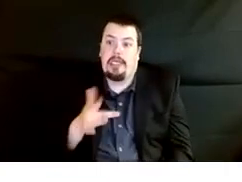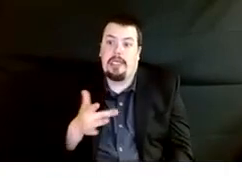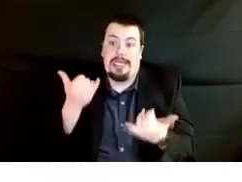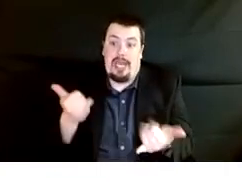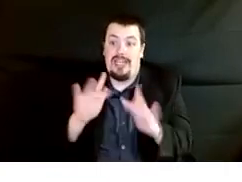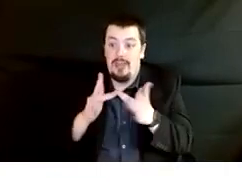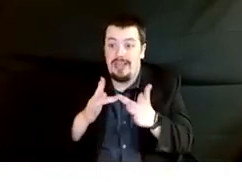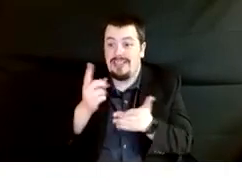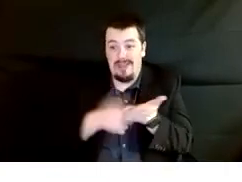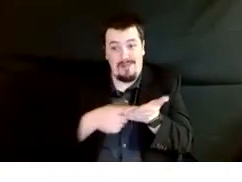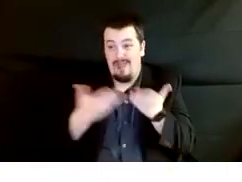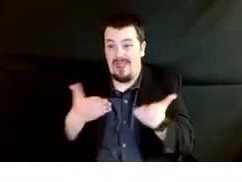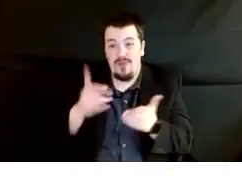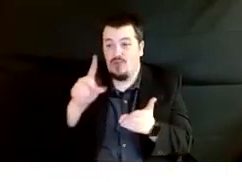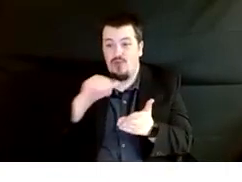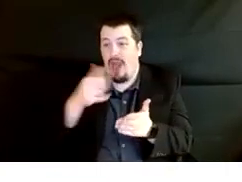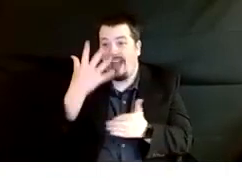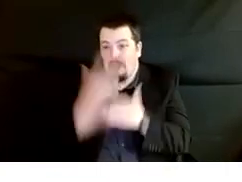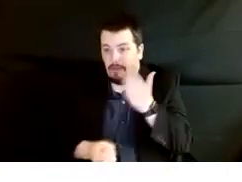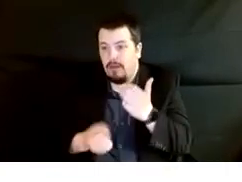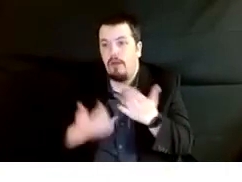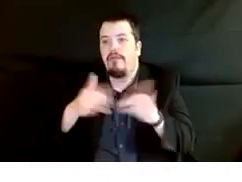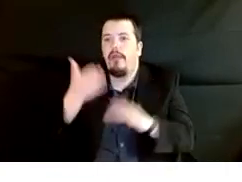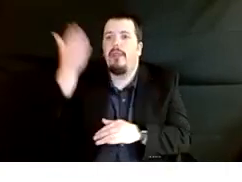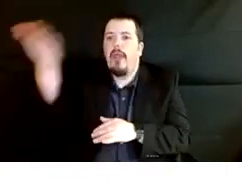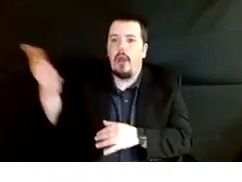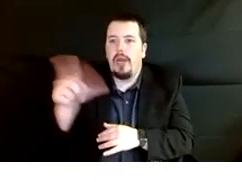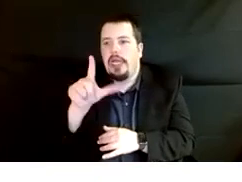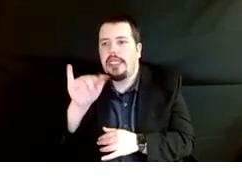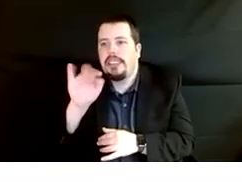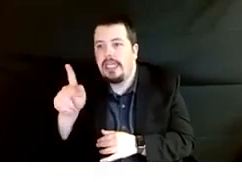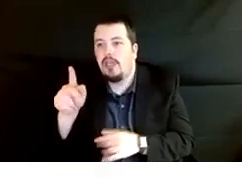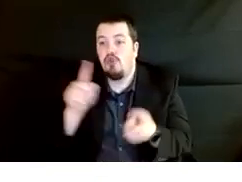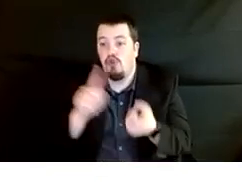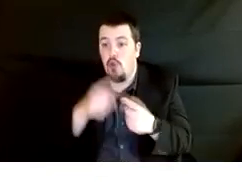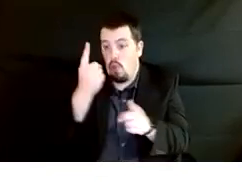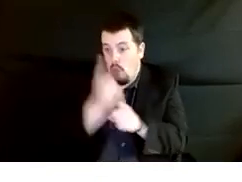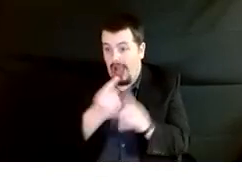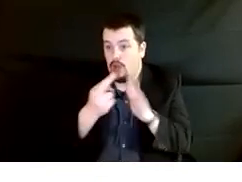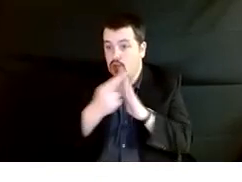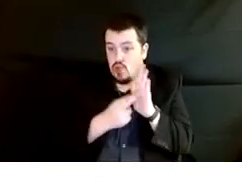don't really ever go away um you'll see a link to the correct guidelines uh at the end of the slides